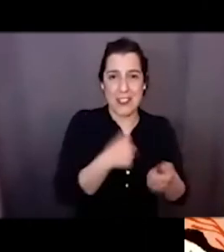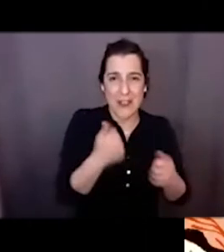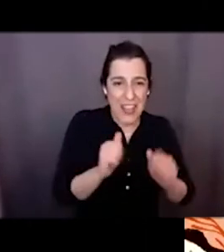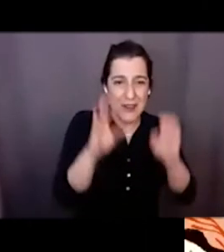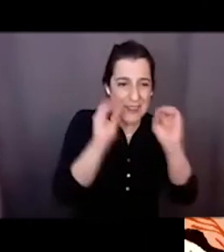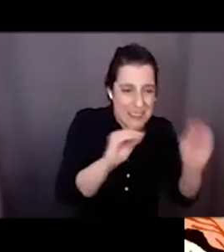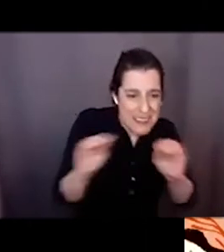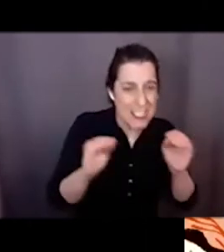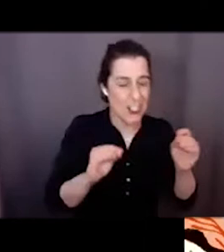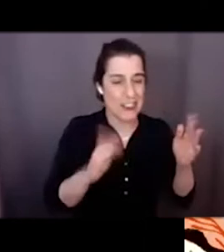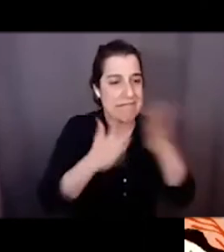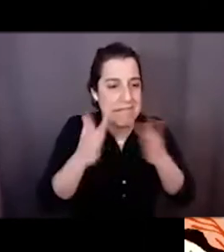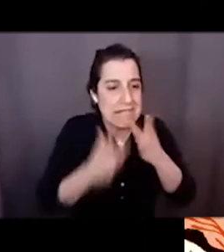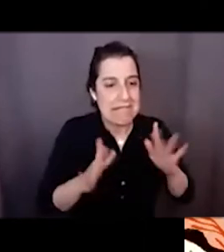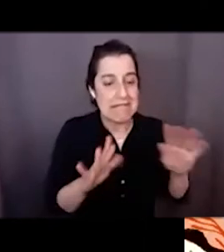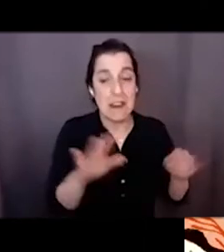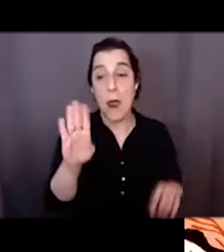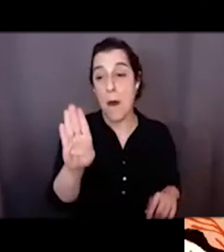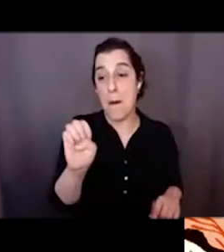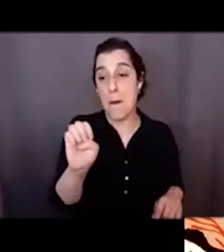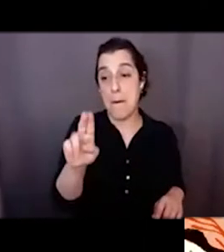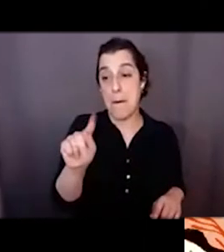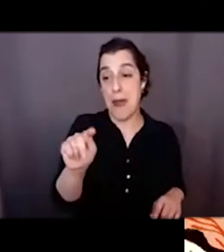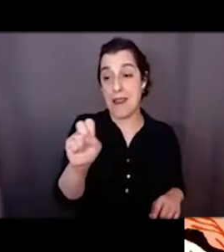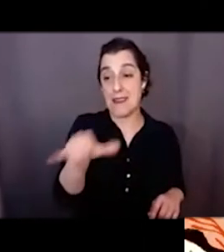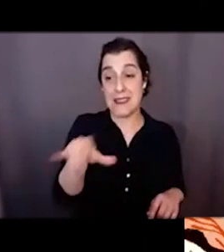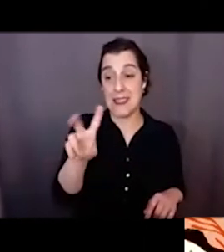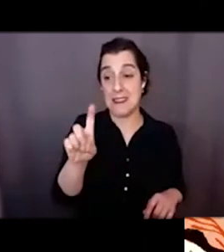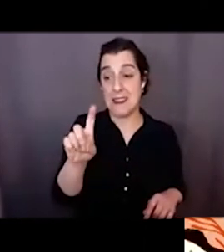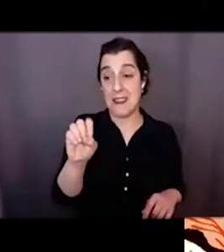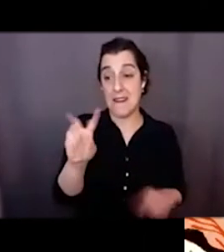But Betsy DeVos is weighing whether to recommend waiving the individuals with